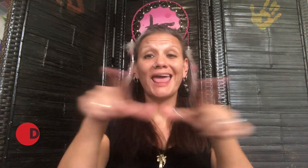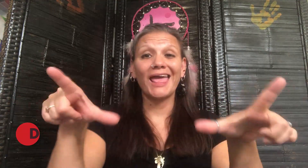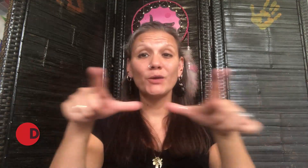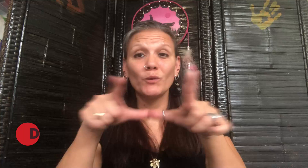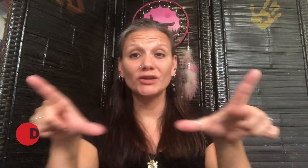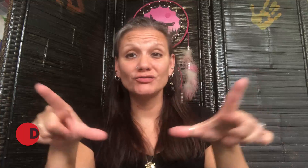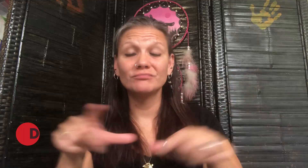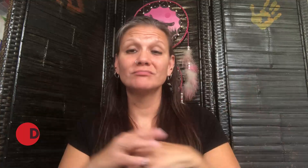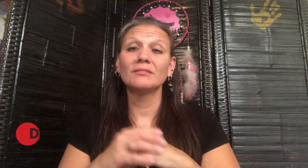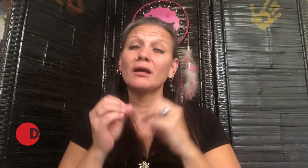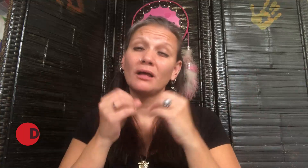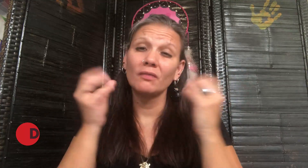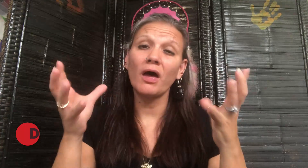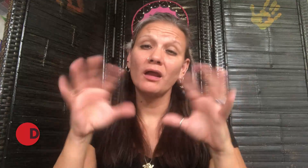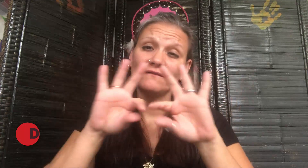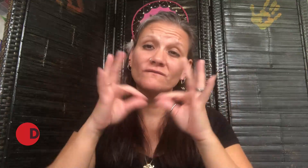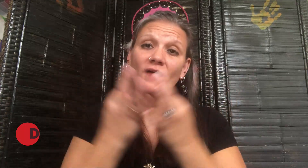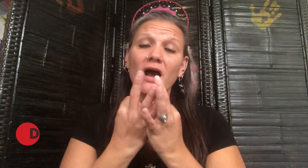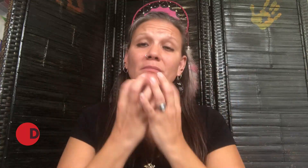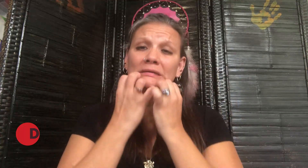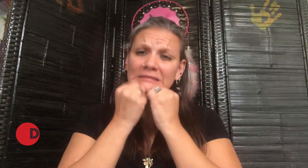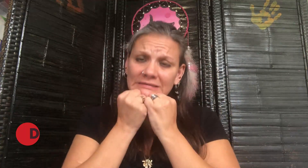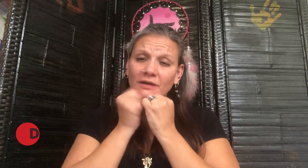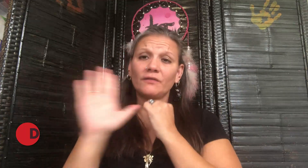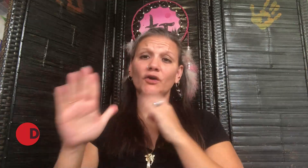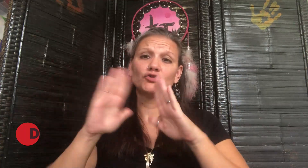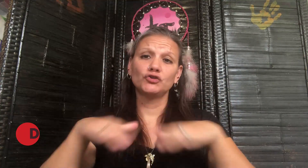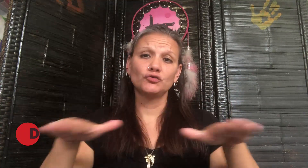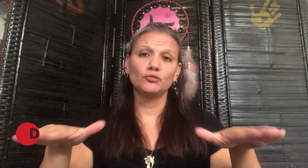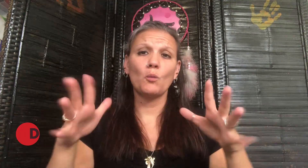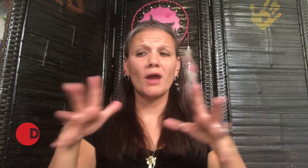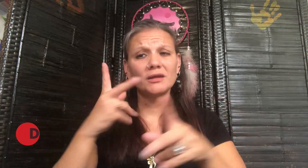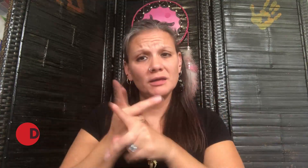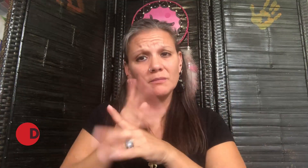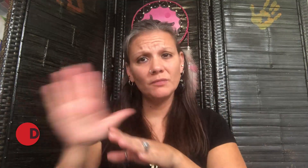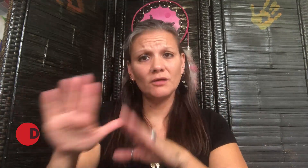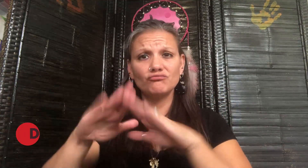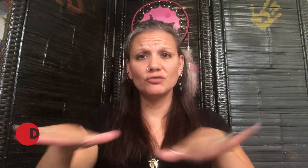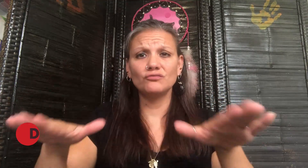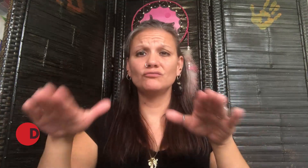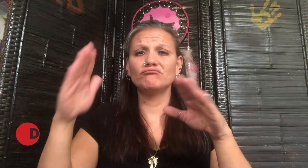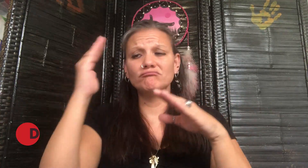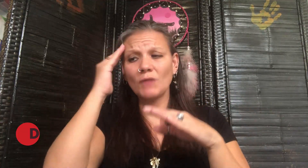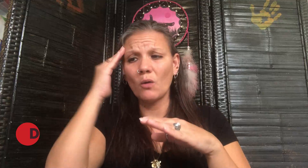Language, a lot of families care for their children and want their